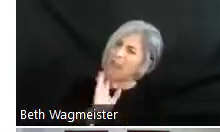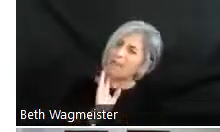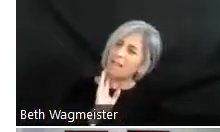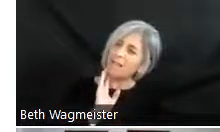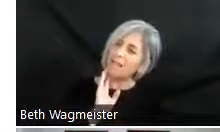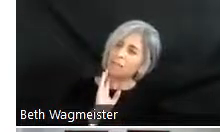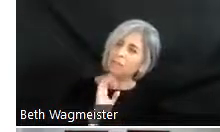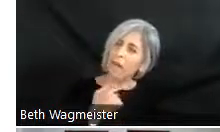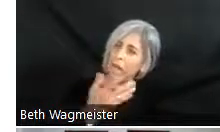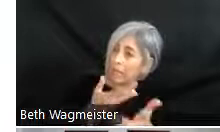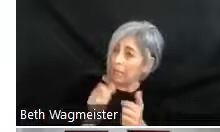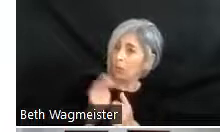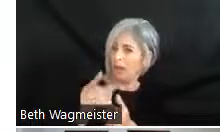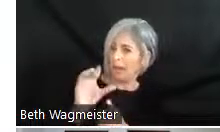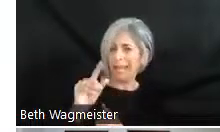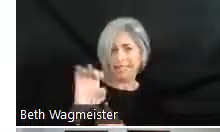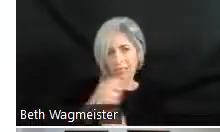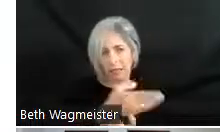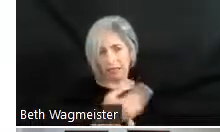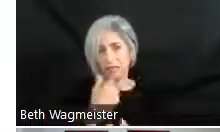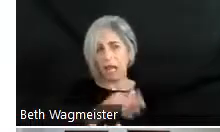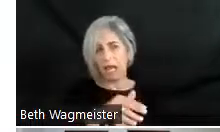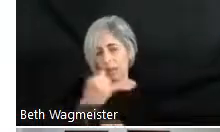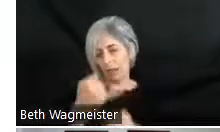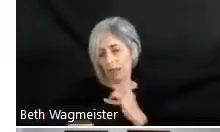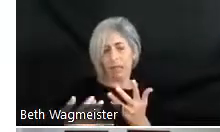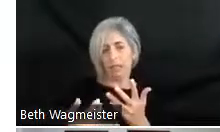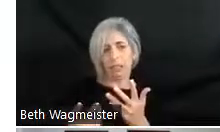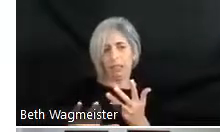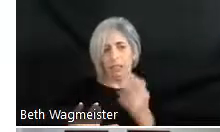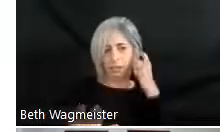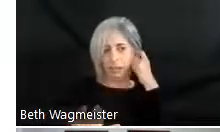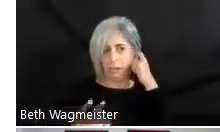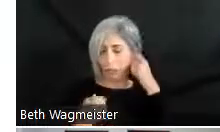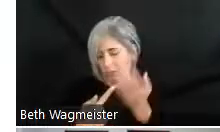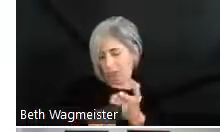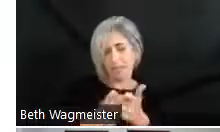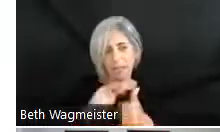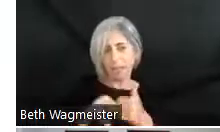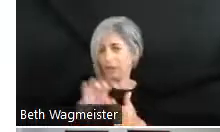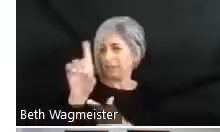and I said, hey, you know at the last all hands of our company we talked about DEI. Let's